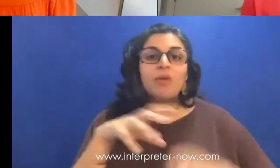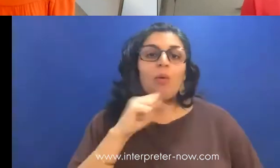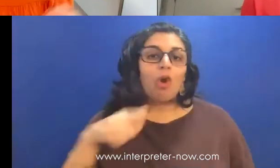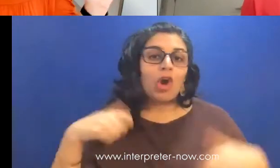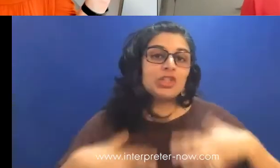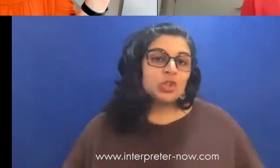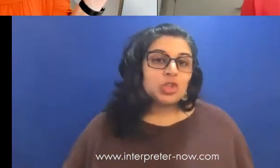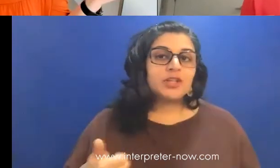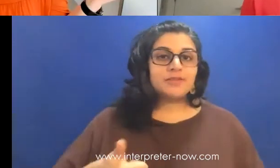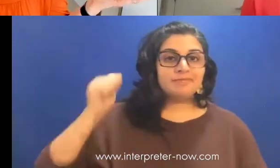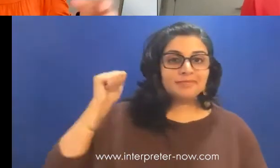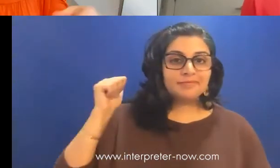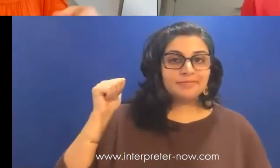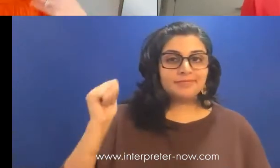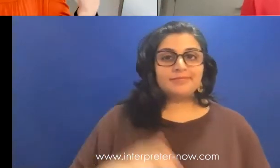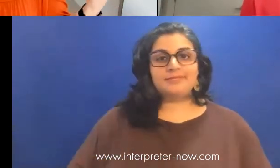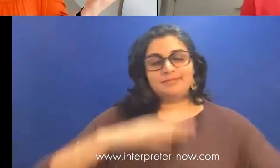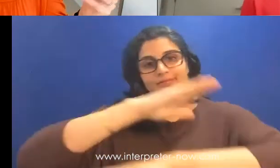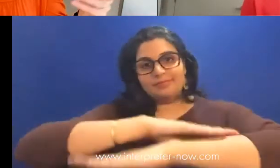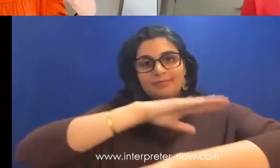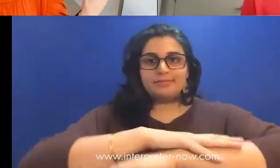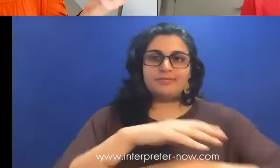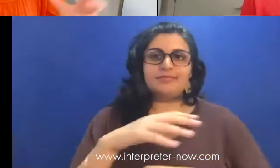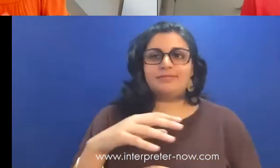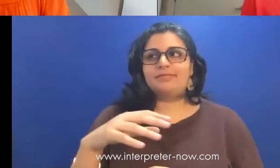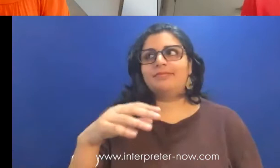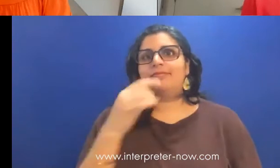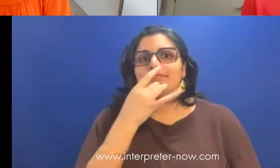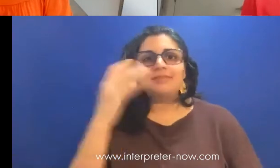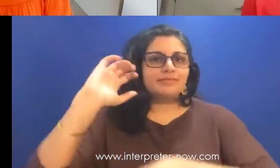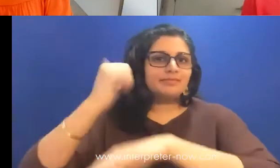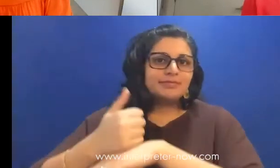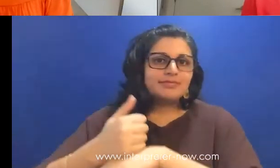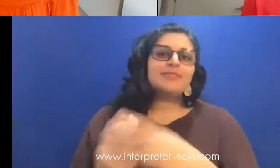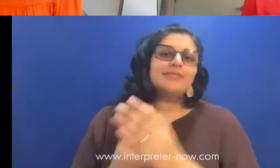Behind me, over one shoulder, is a table with a lamp, plants, and my book How To Be An Ally.